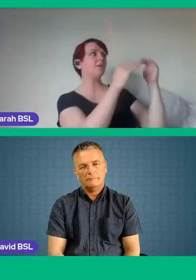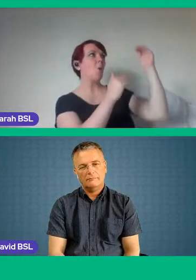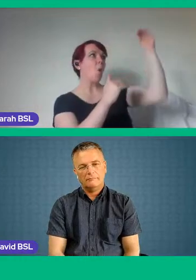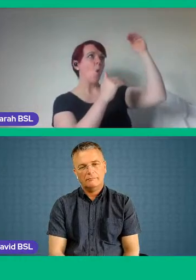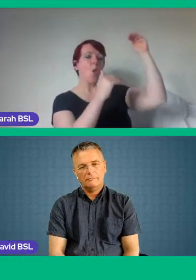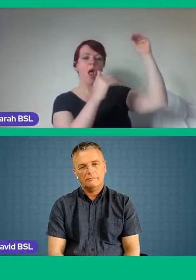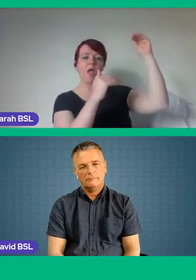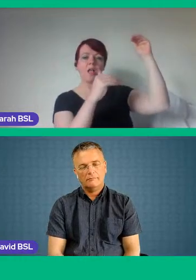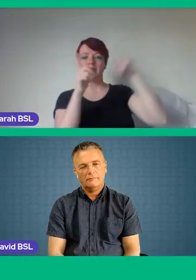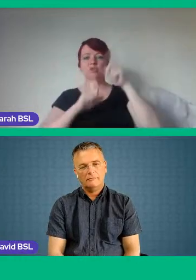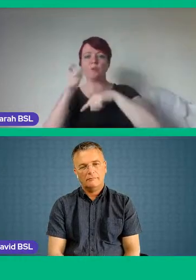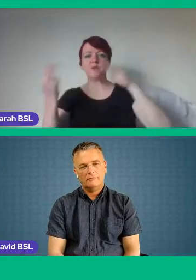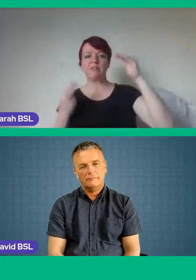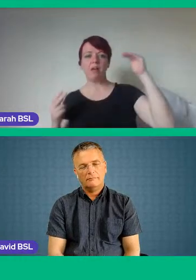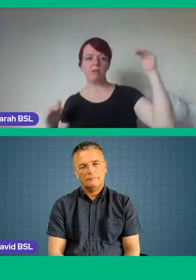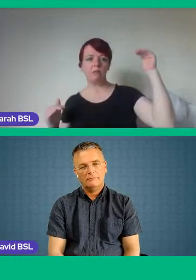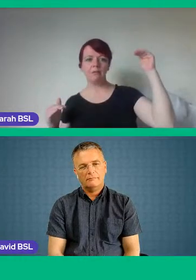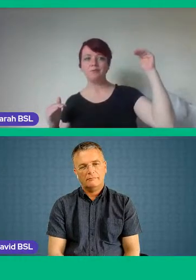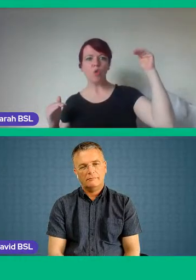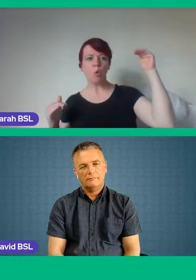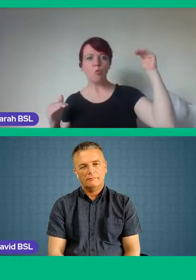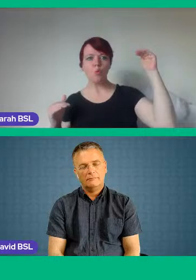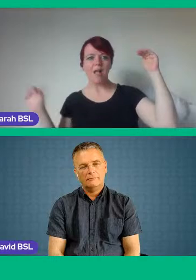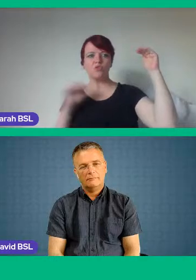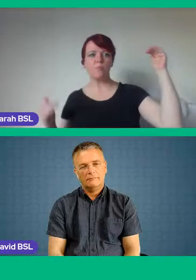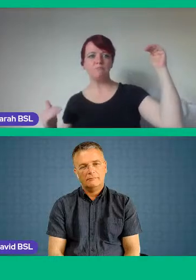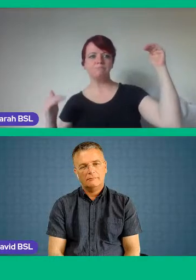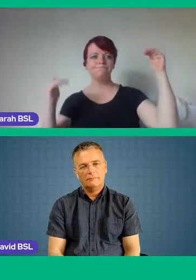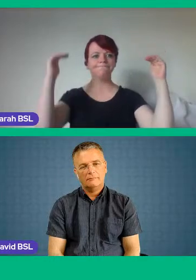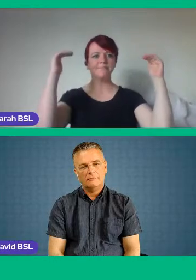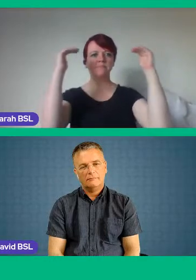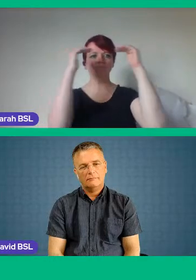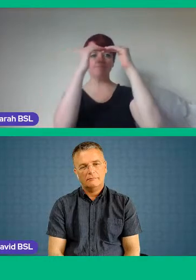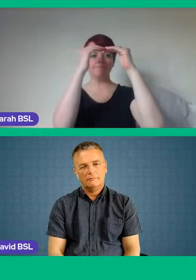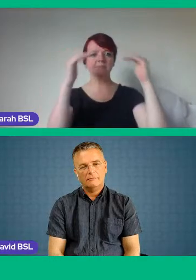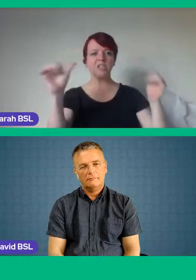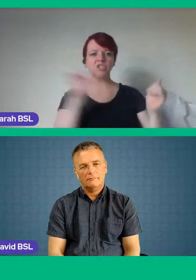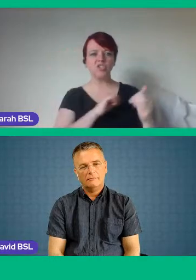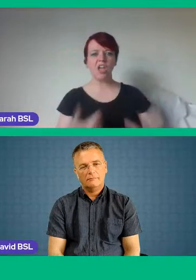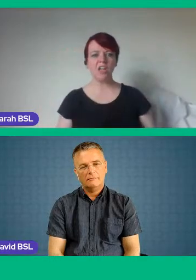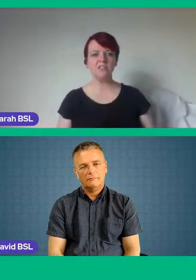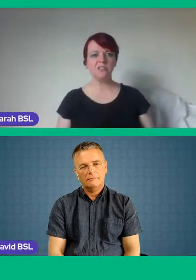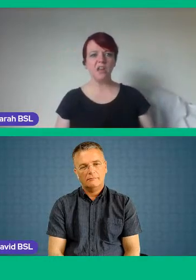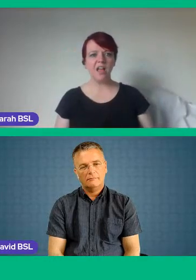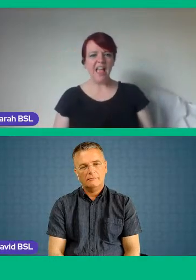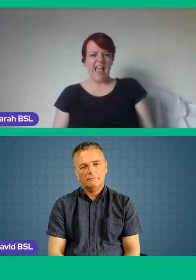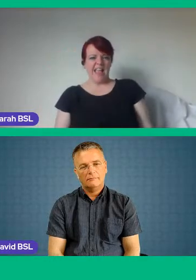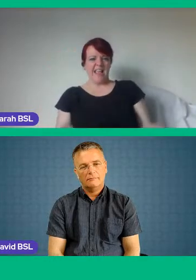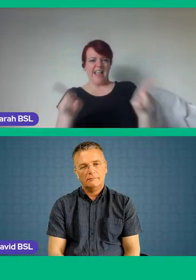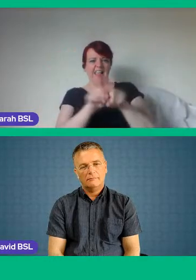This really helps, chatting with people. I was in a thing and Penny's rabbit hole as people with the BBC, amazing!